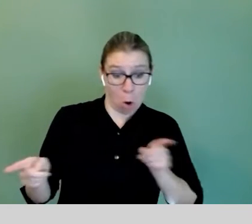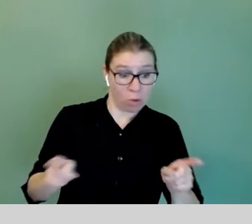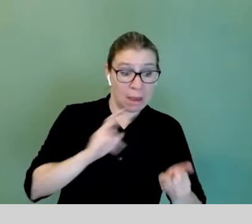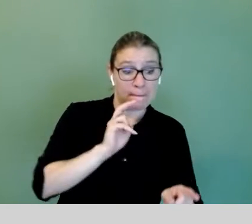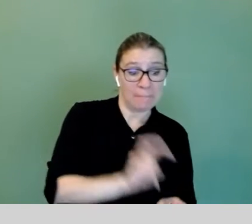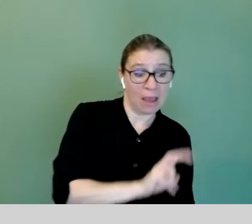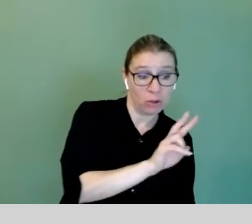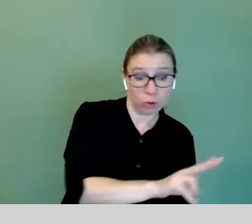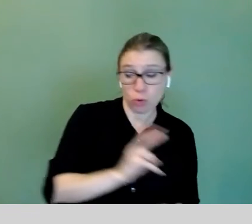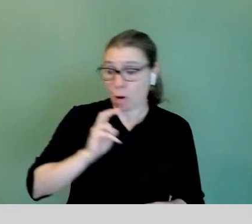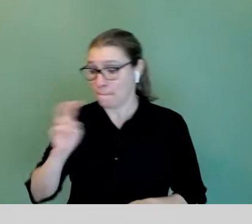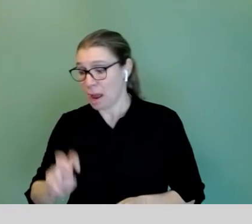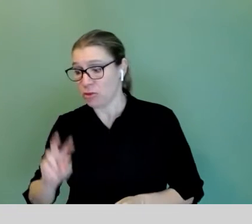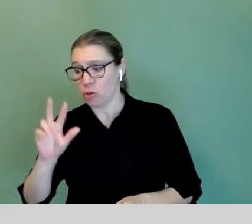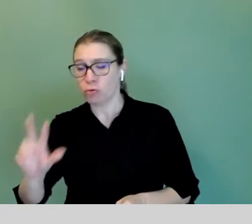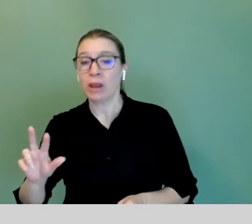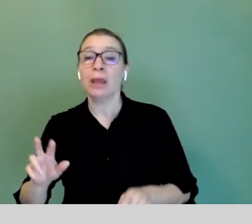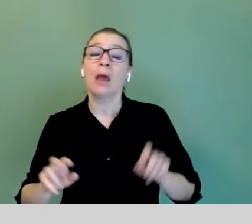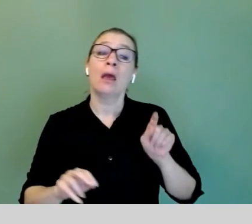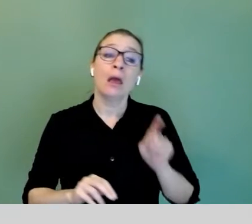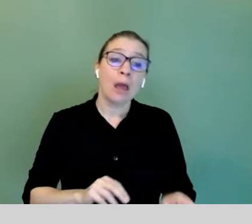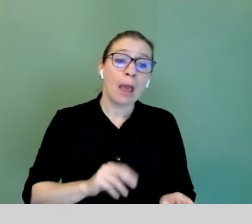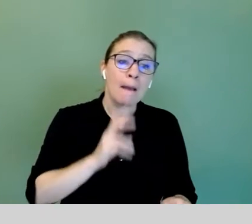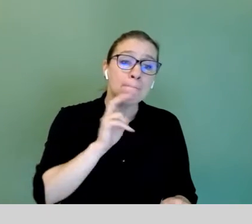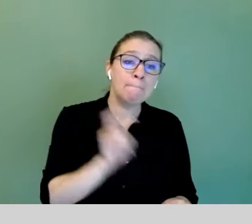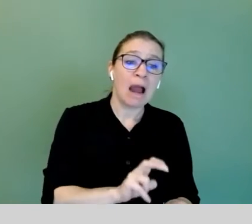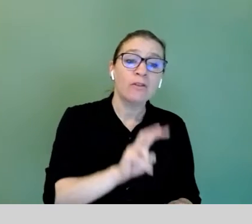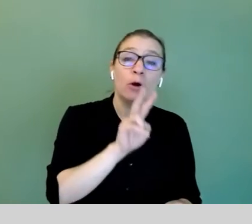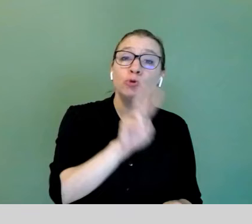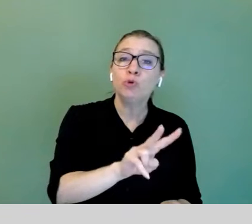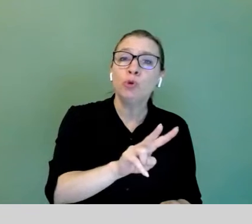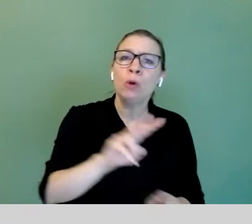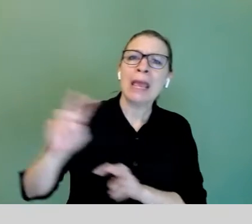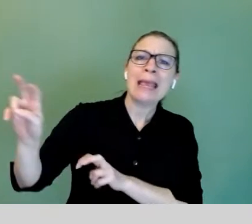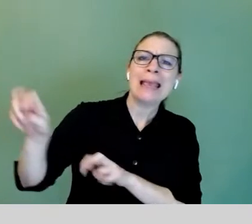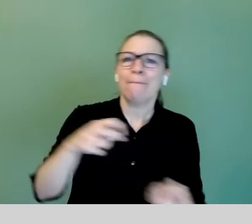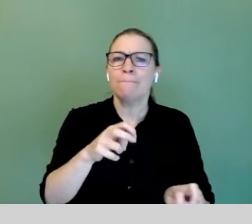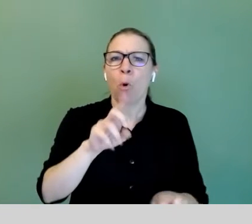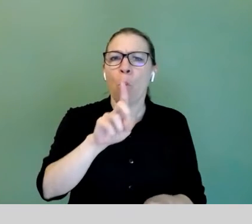both in Python 2 and Python 3, in Python 2, you can import division from future,